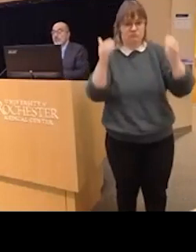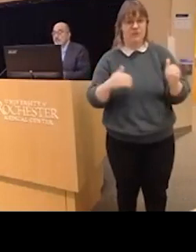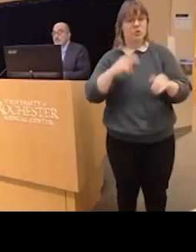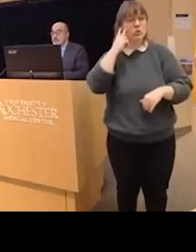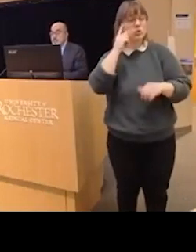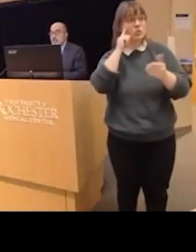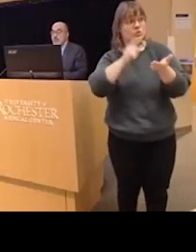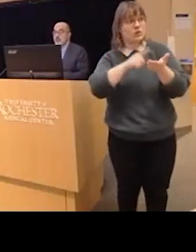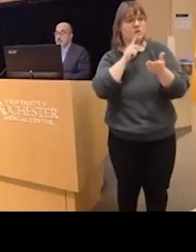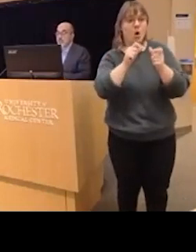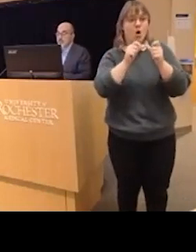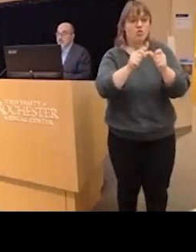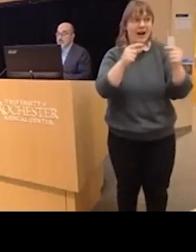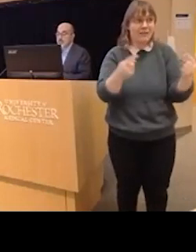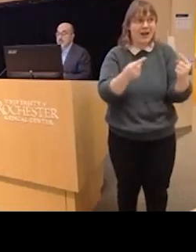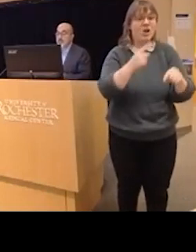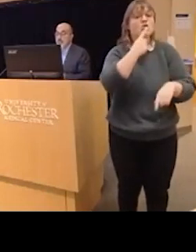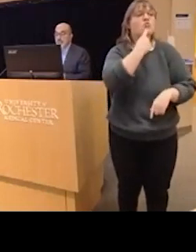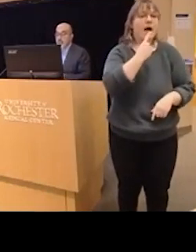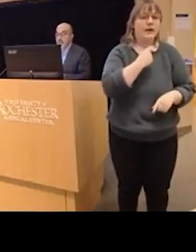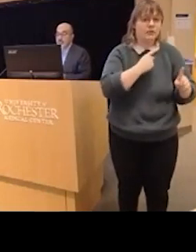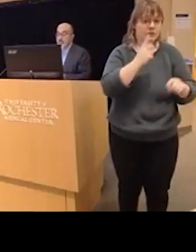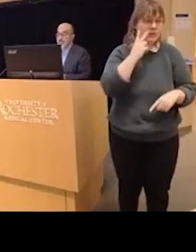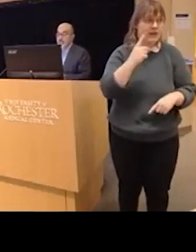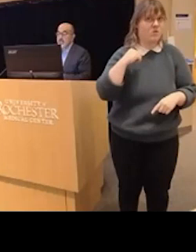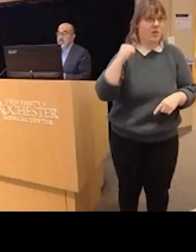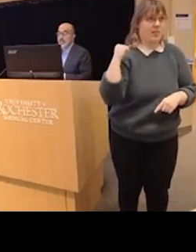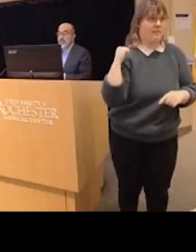pain this is the red for the clinic Maneuvers in the in the back pain patients you see a lot